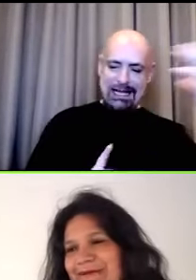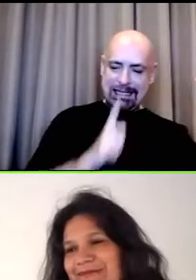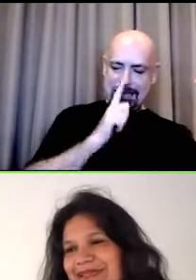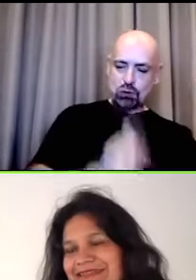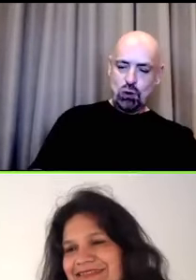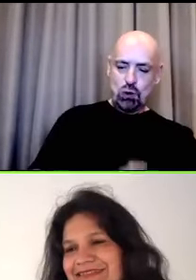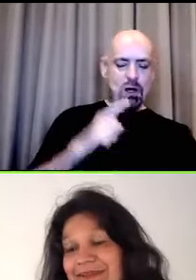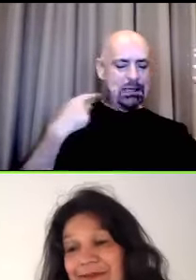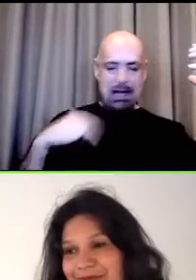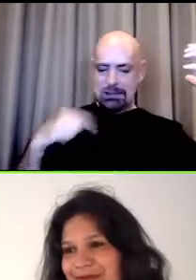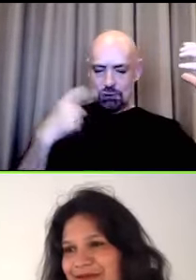ethics, her perspective